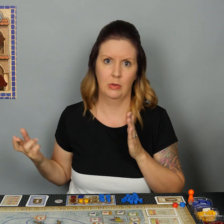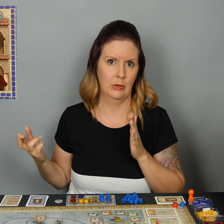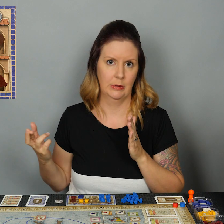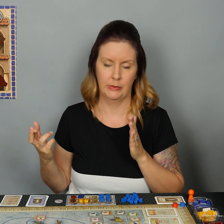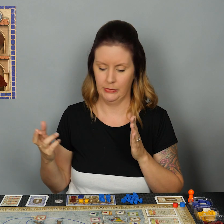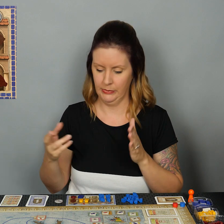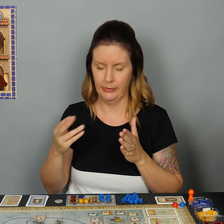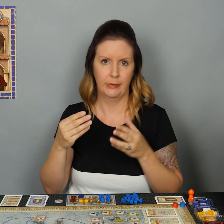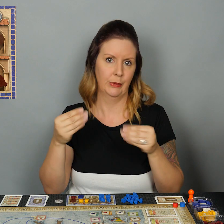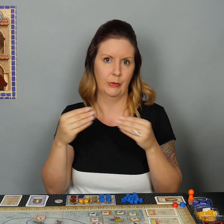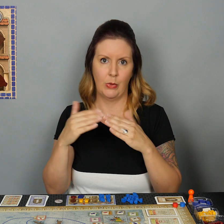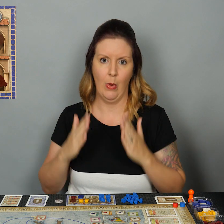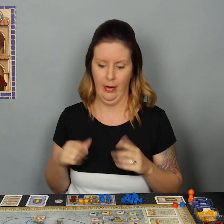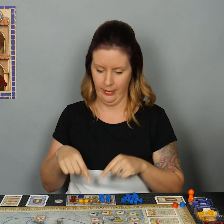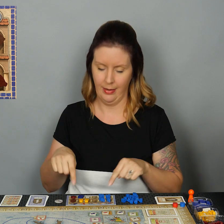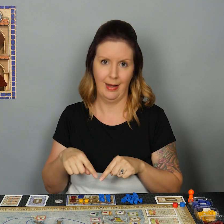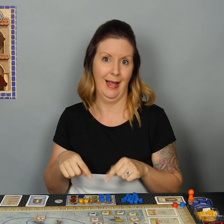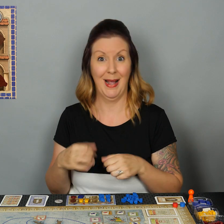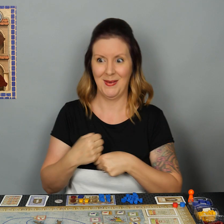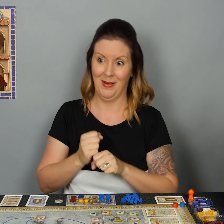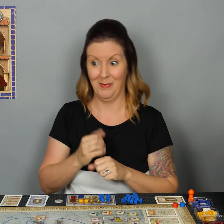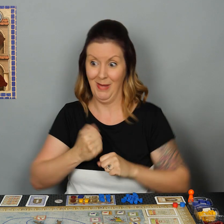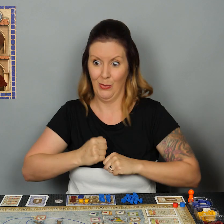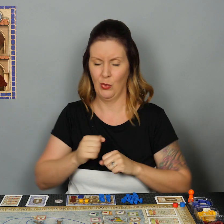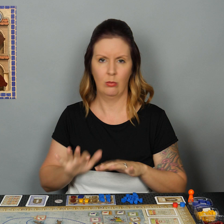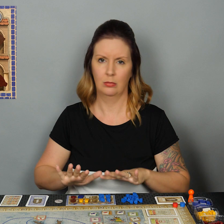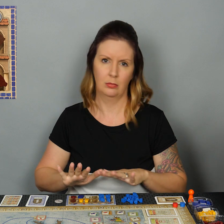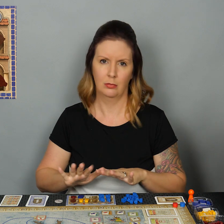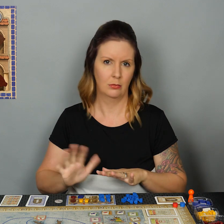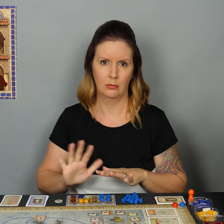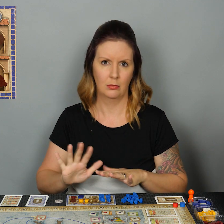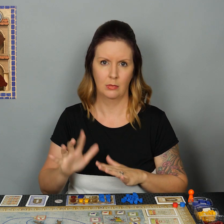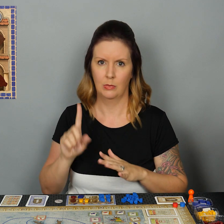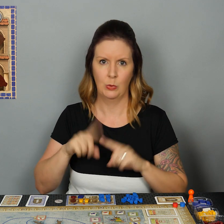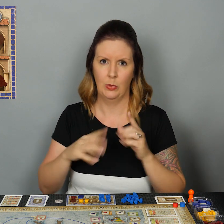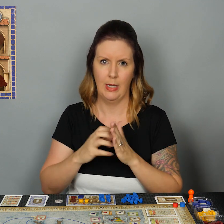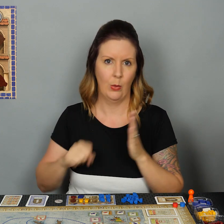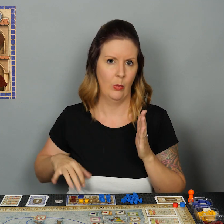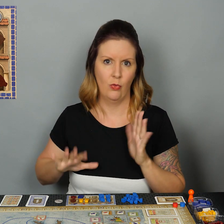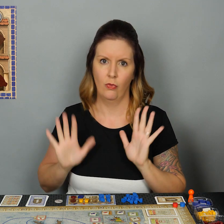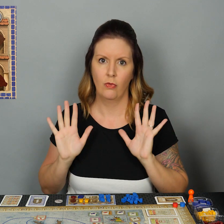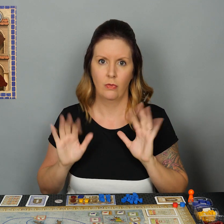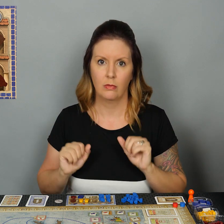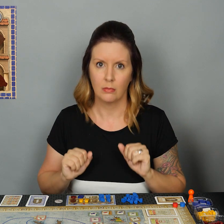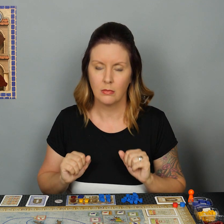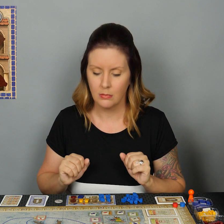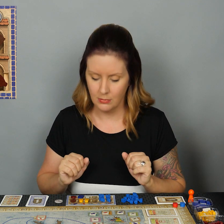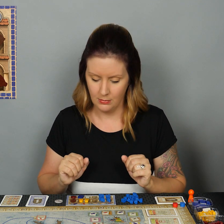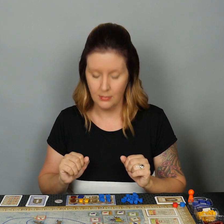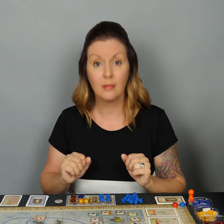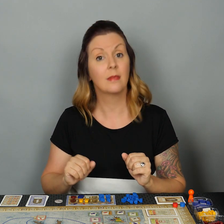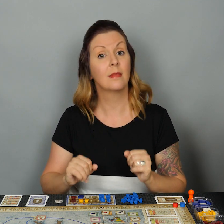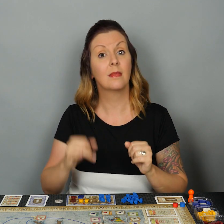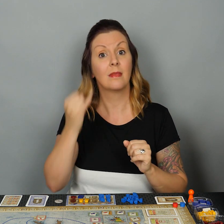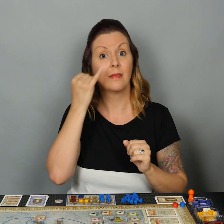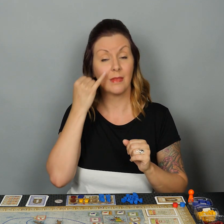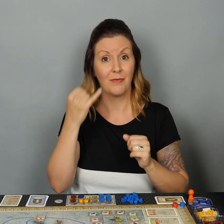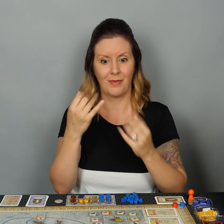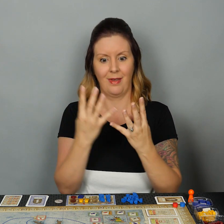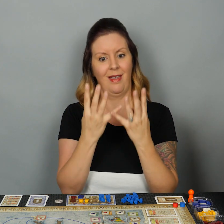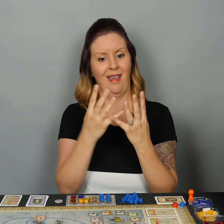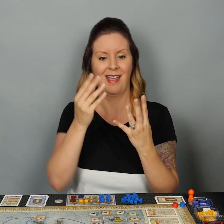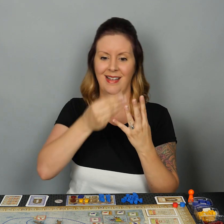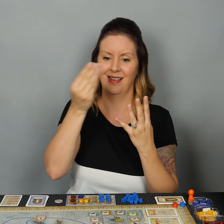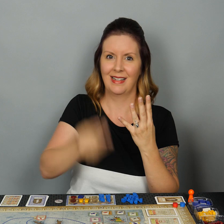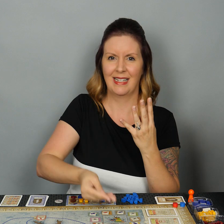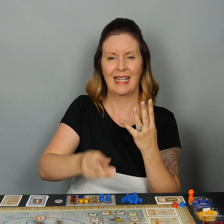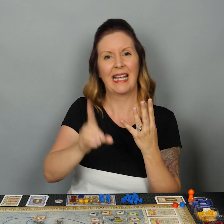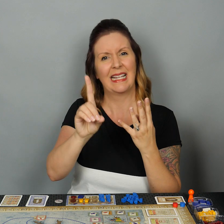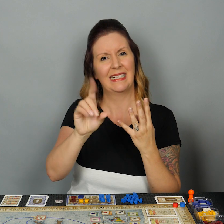You can’t remove resources to make room for new ones.